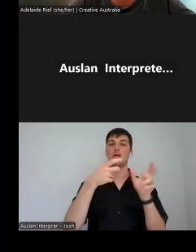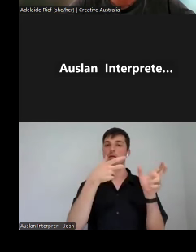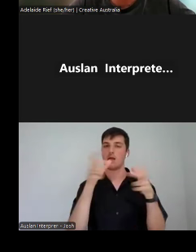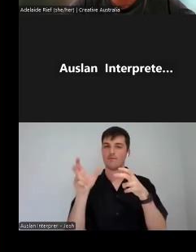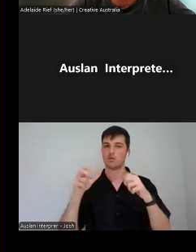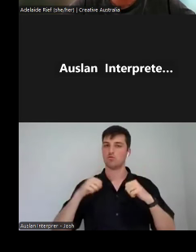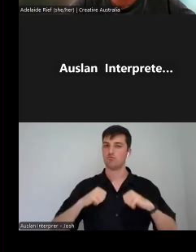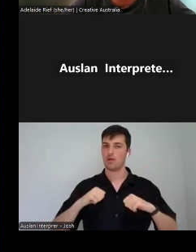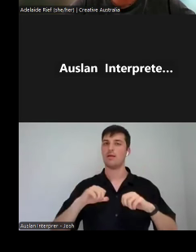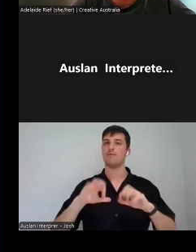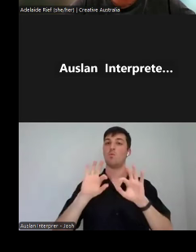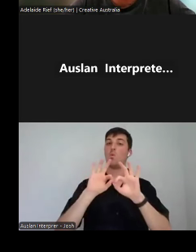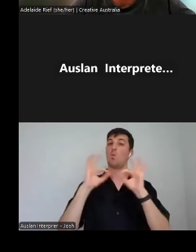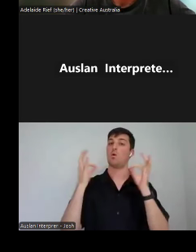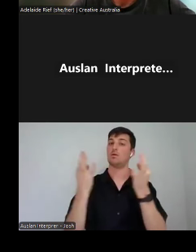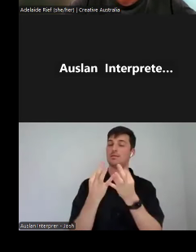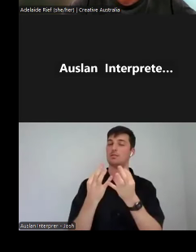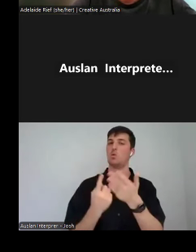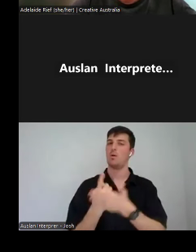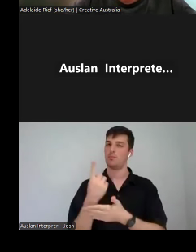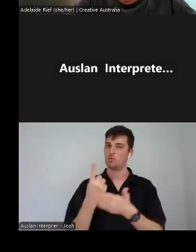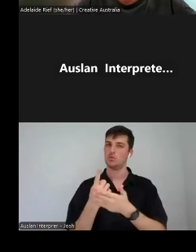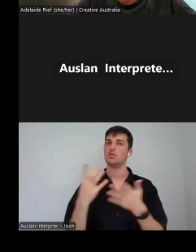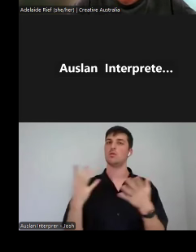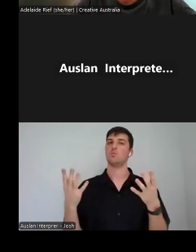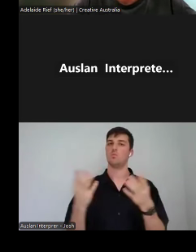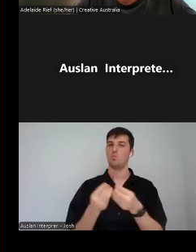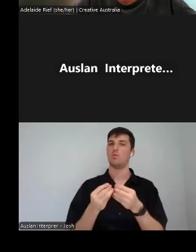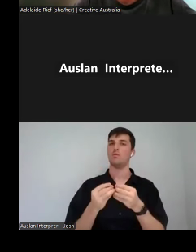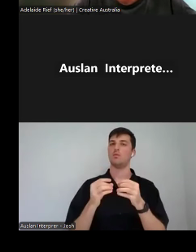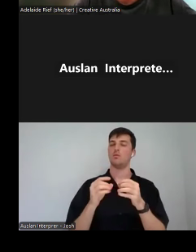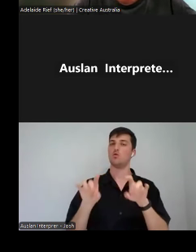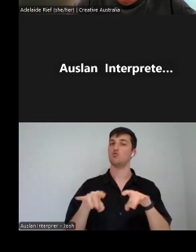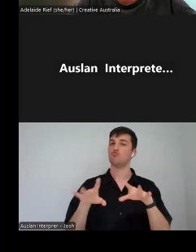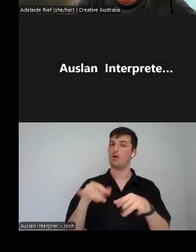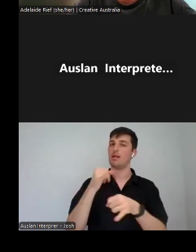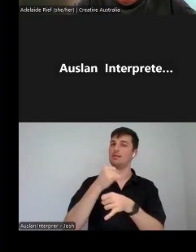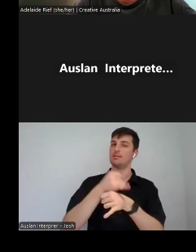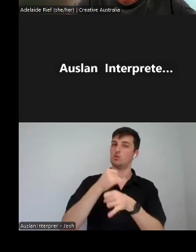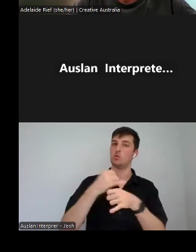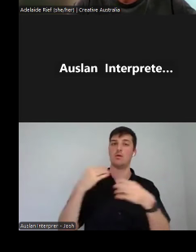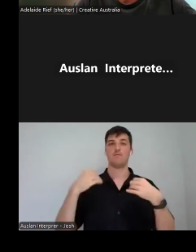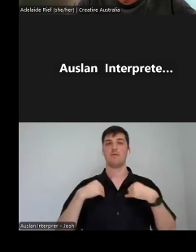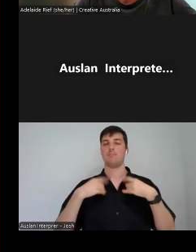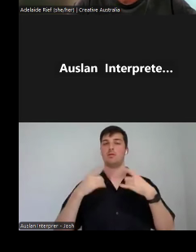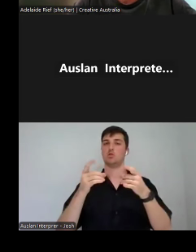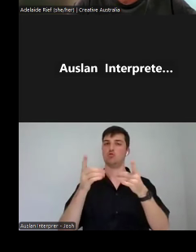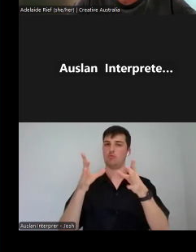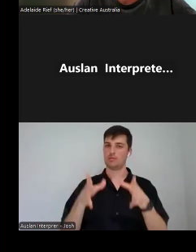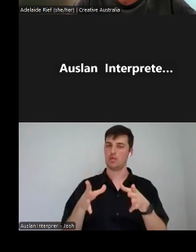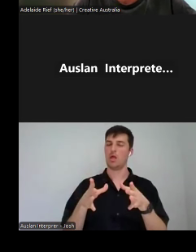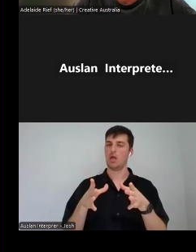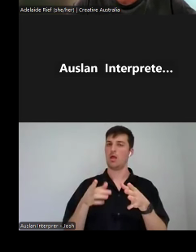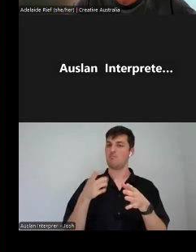organisations opportunities with the Australian Institute of Company Directors. Again, if you're